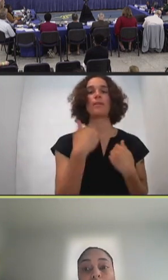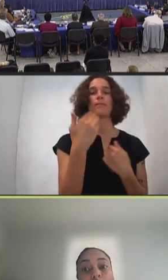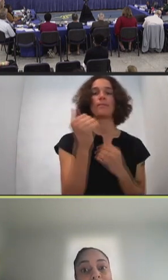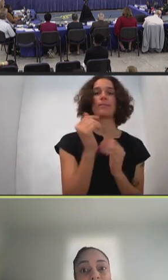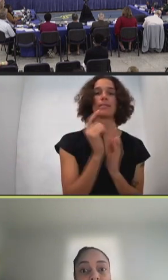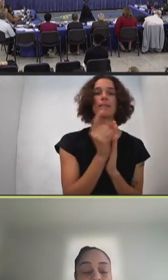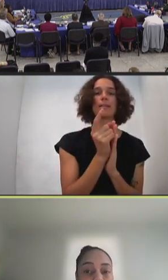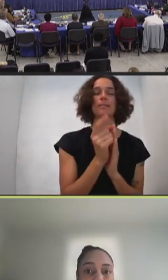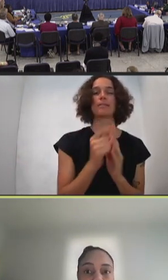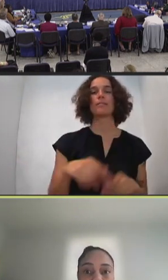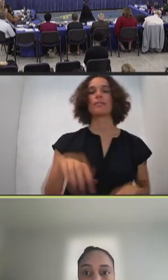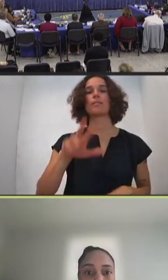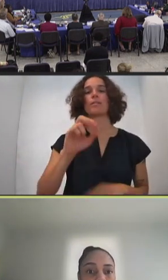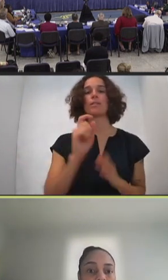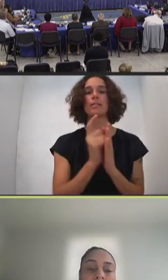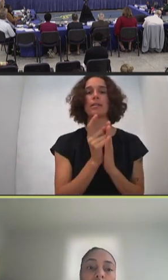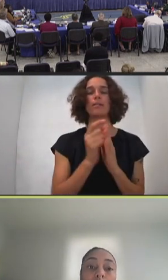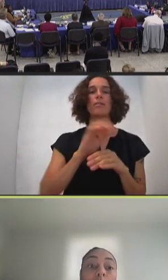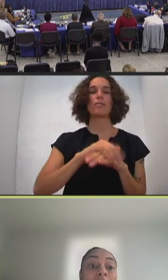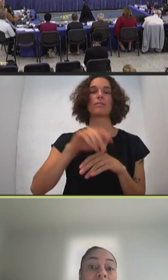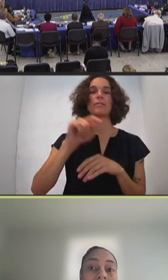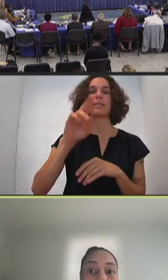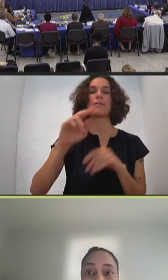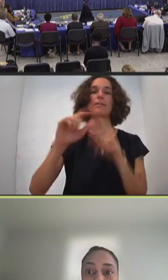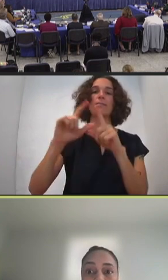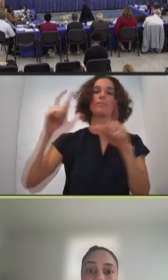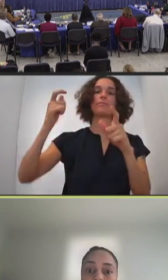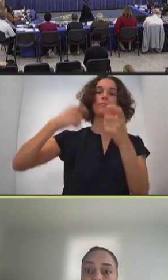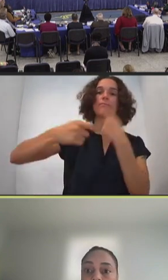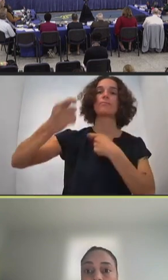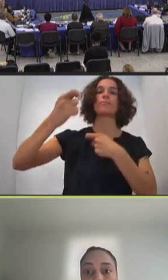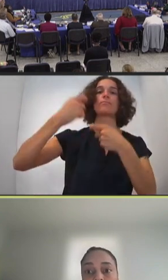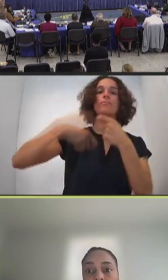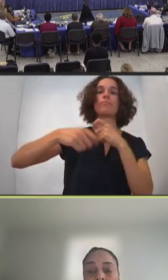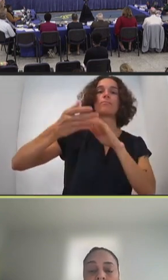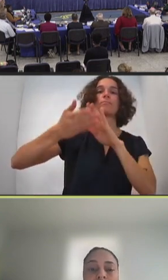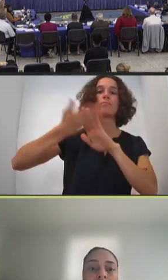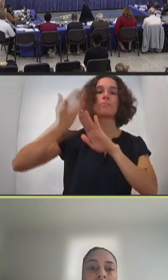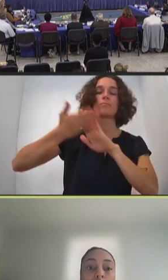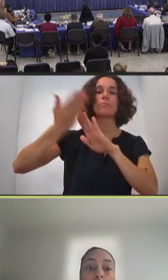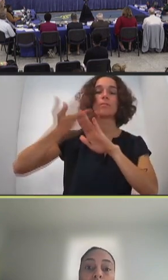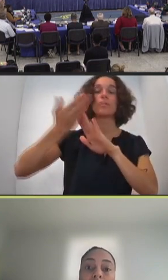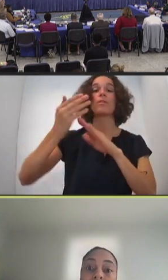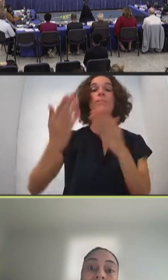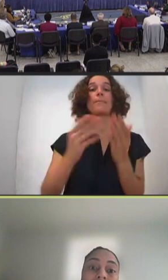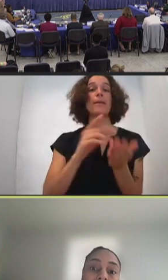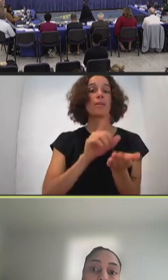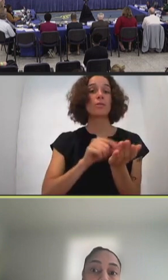loop and closed-circuit TV. We will have ads in facility newsletters. We will have ads in